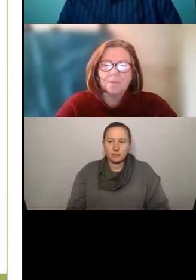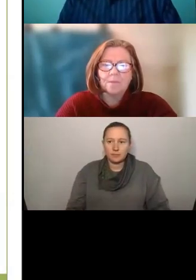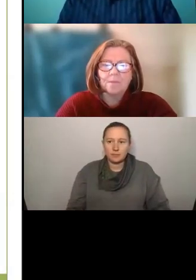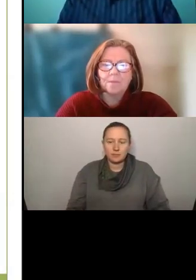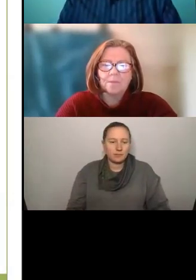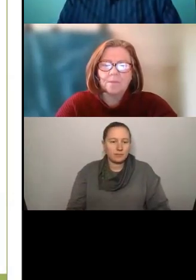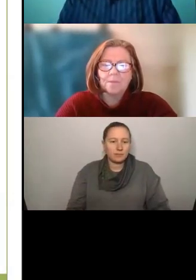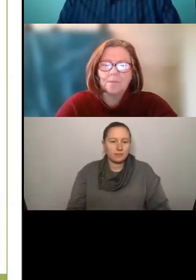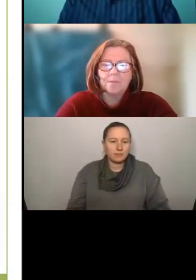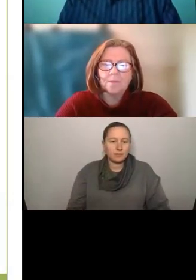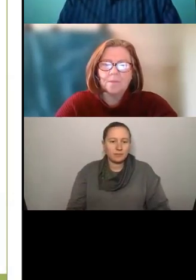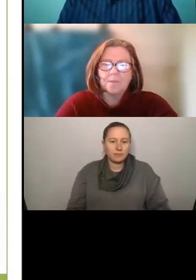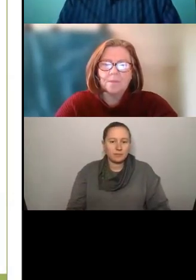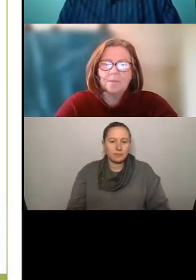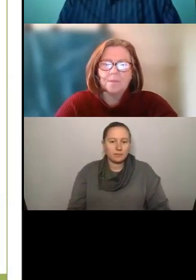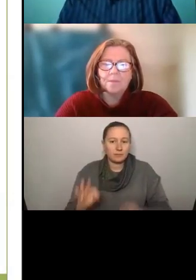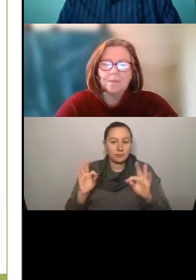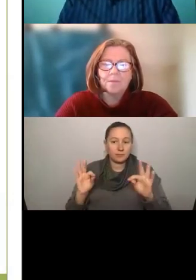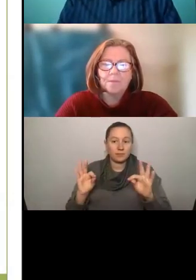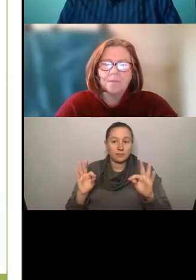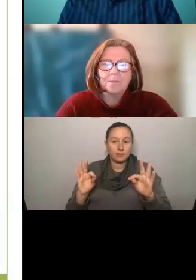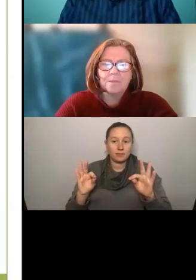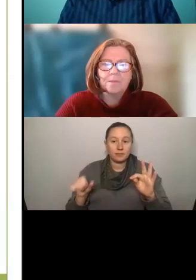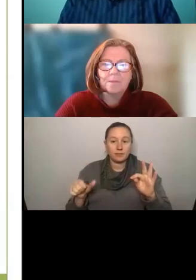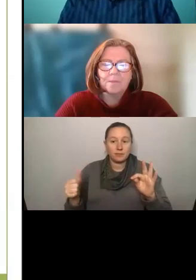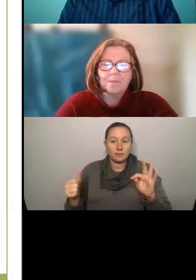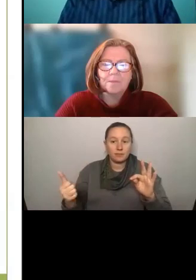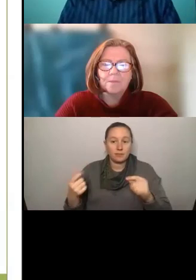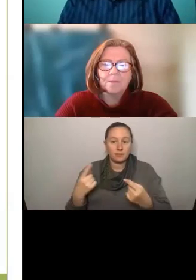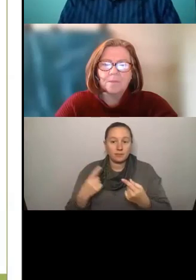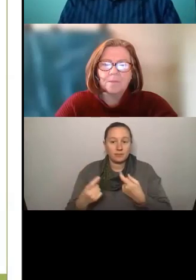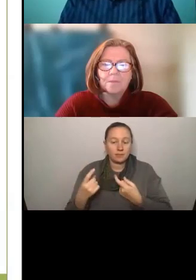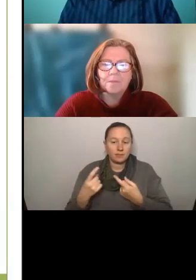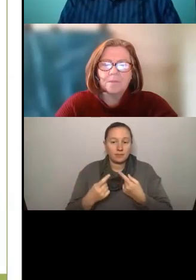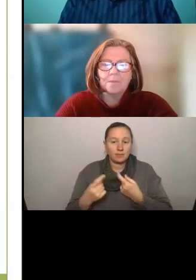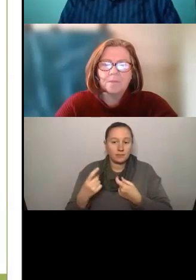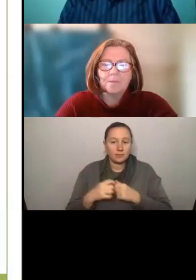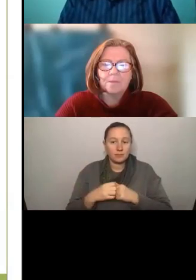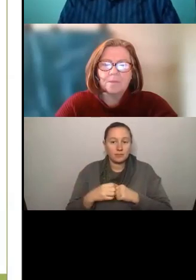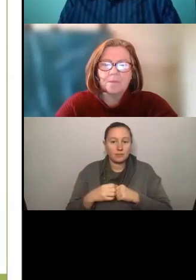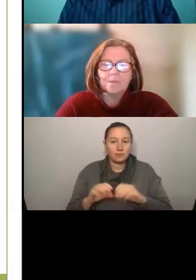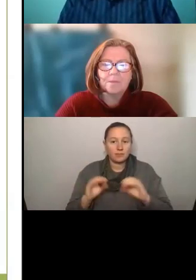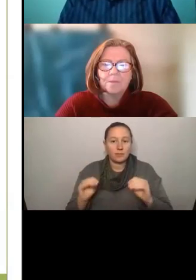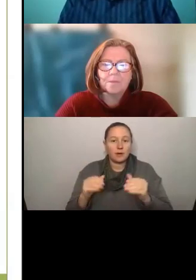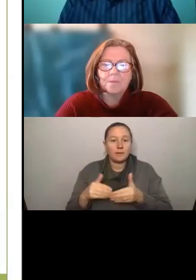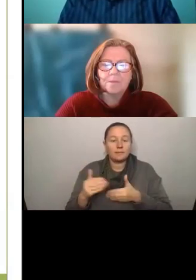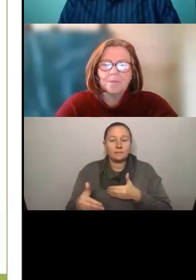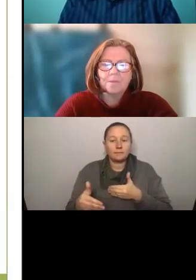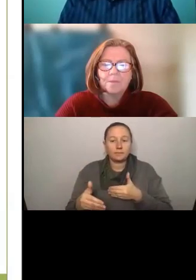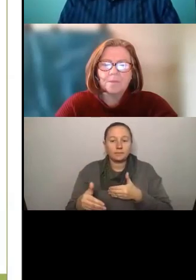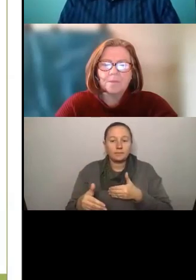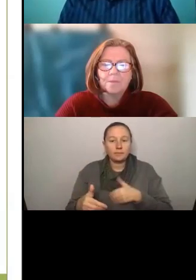We good, Jade? Anything else? So I'll move on. Jade Blevins: We have one question